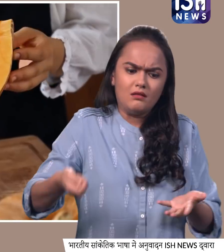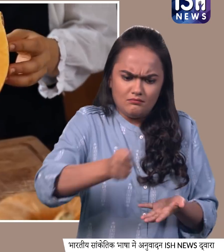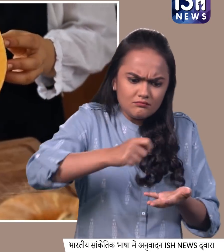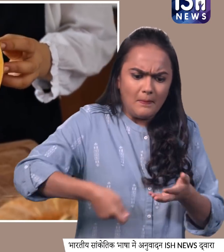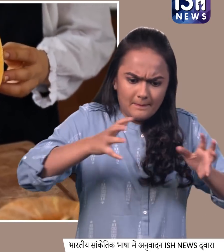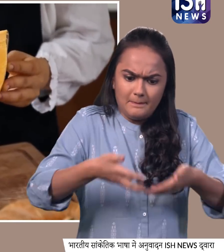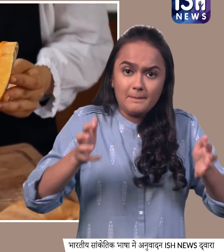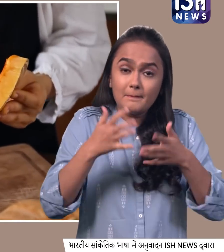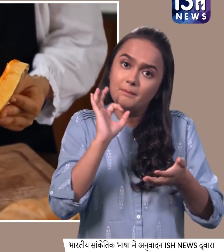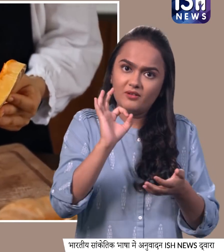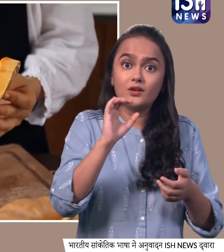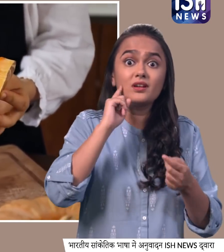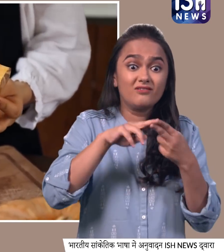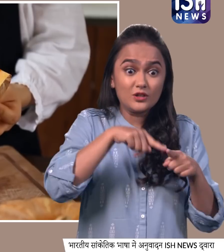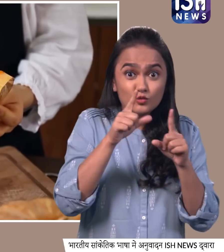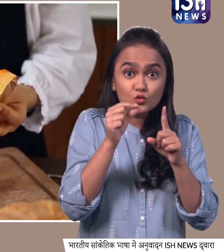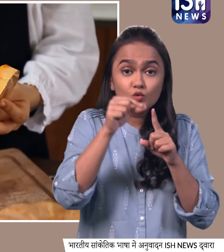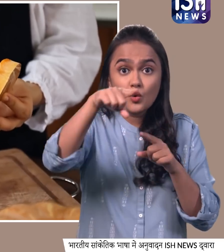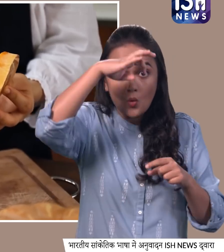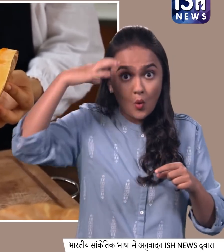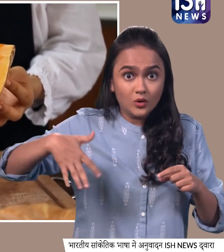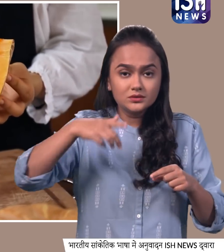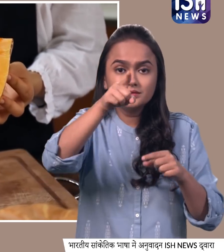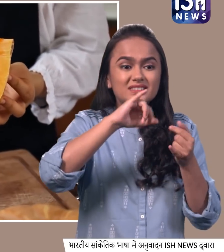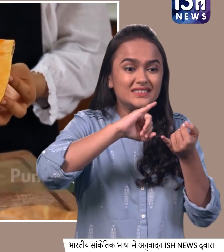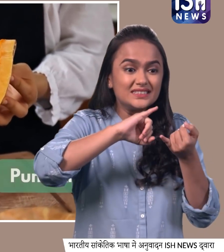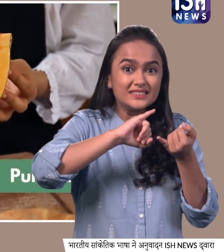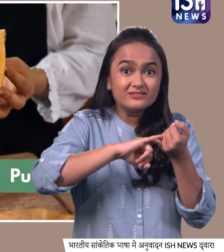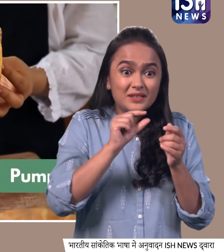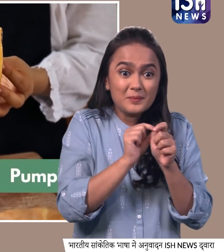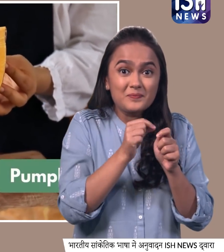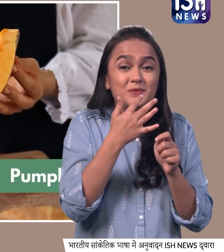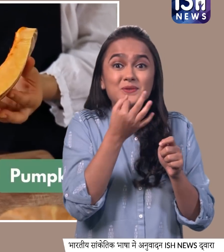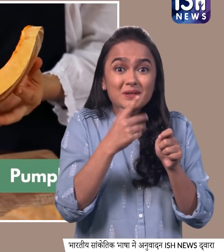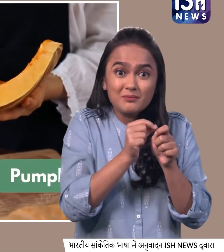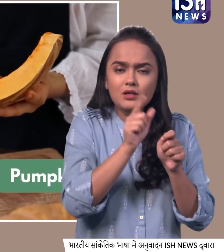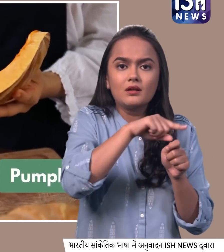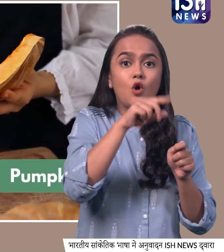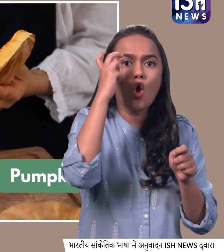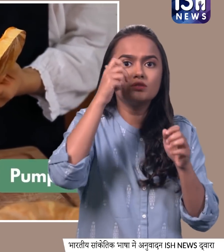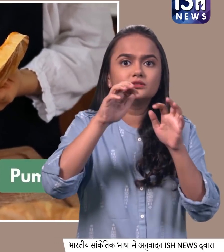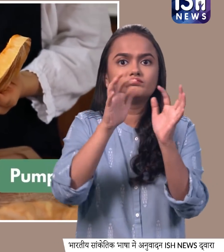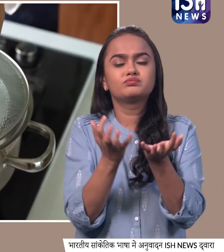If you're preparing this salad in summers, you can use pumpkin instead of sweet potatoes too